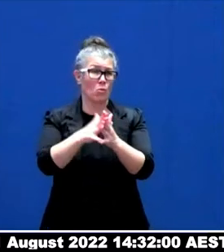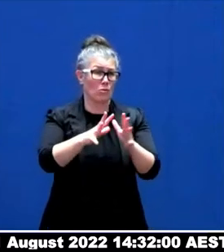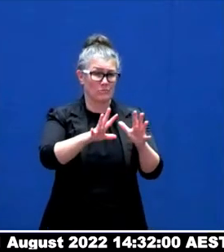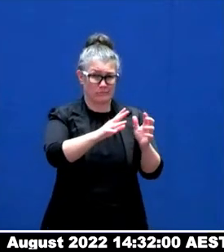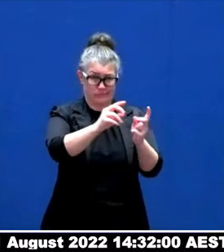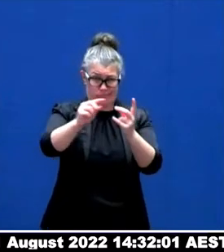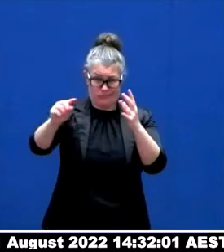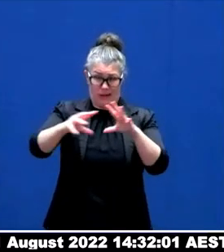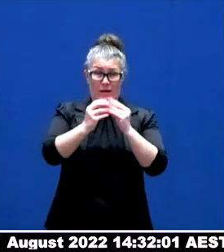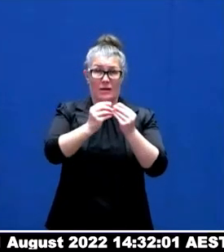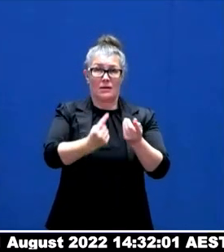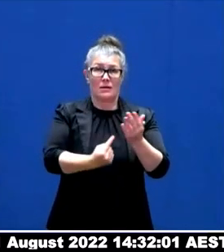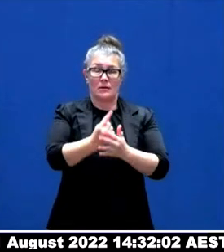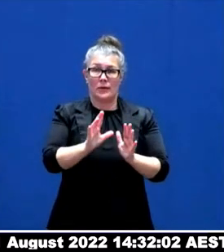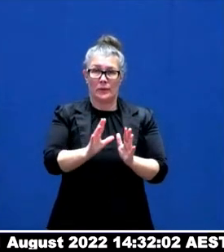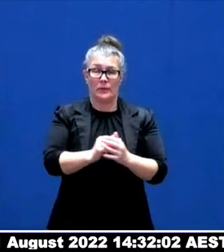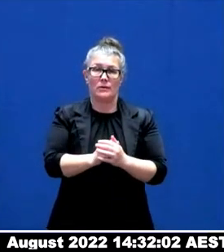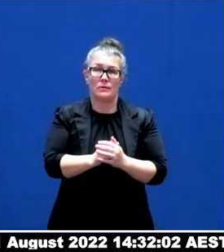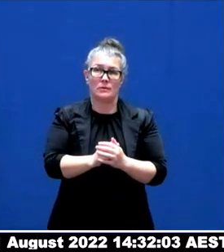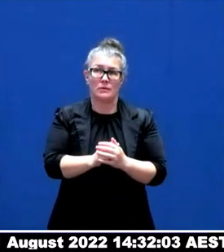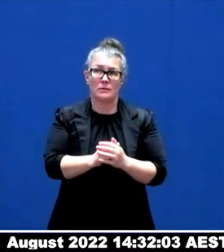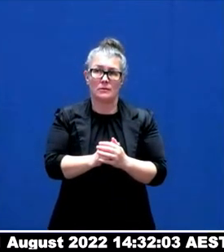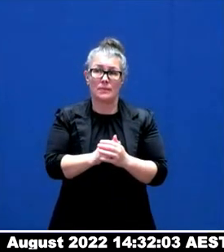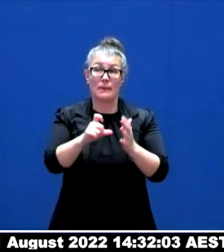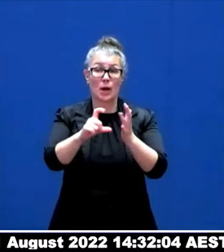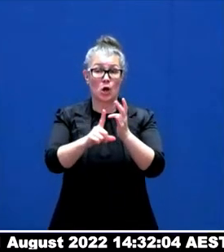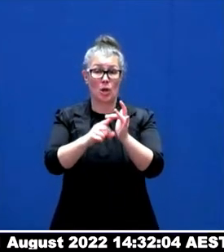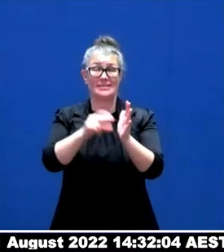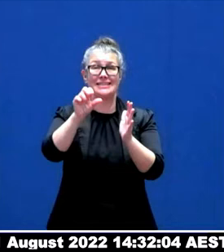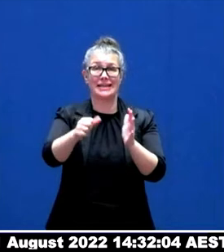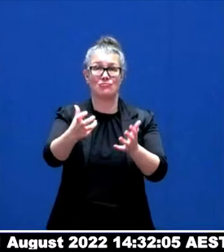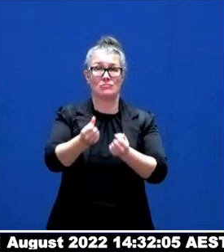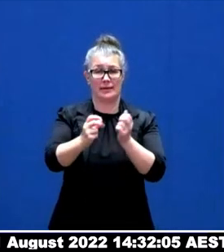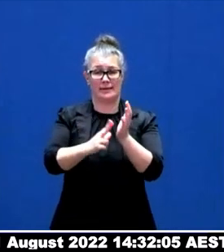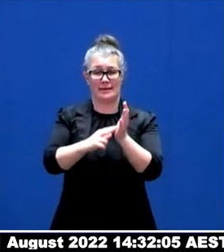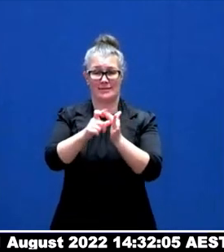In saying that, Colin, yes, an NDIS participant, after the flood.